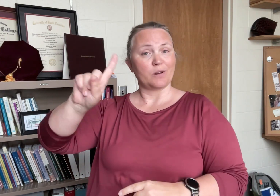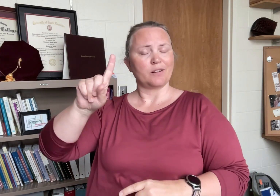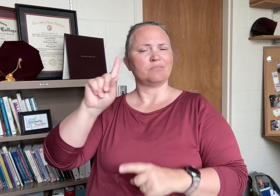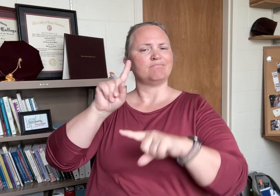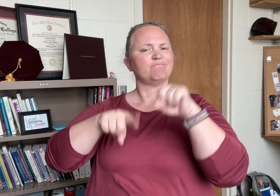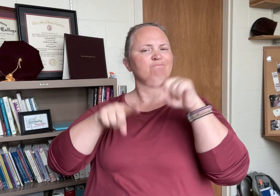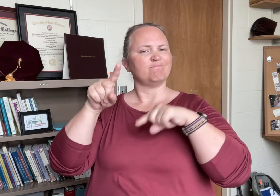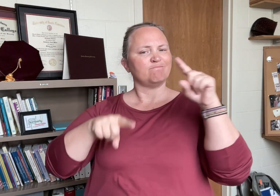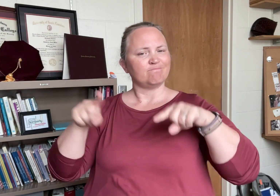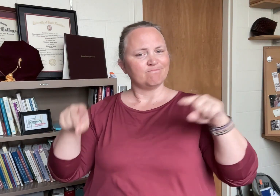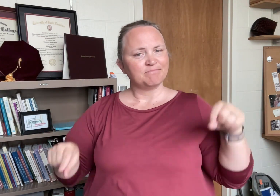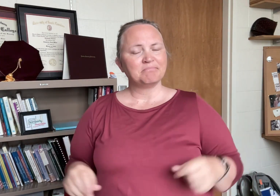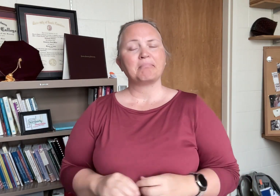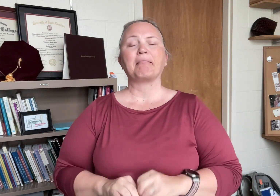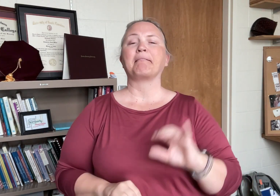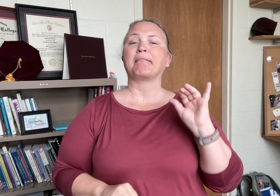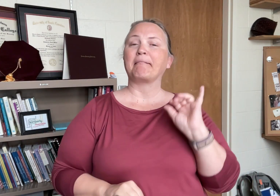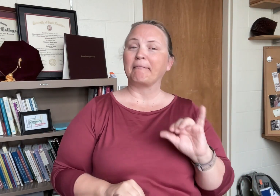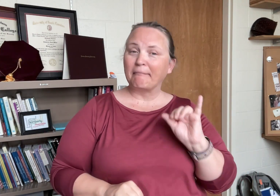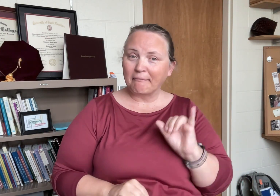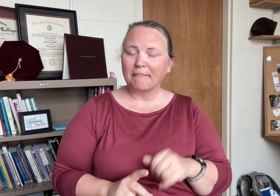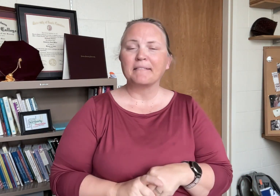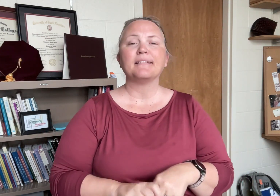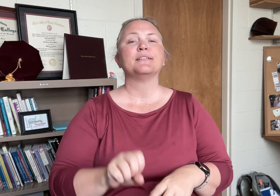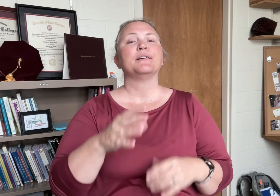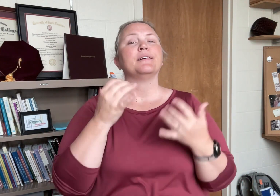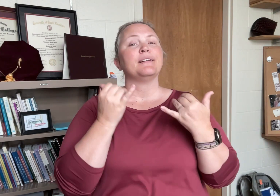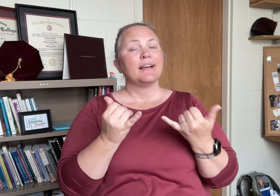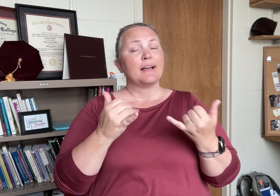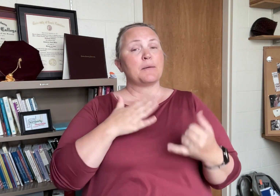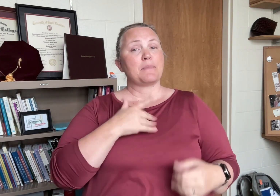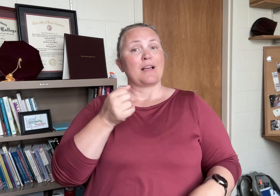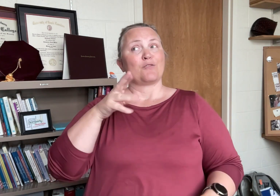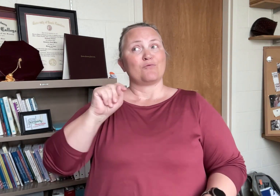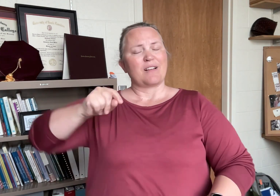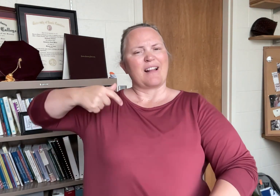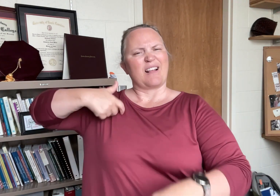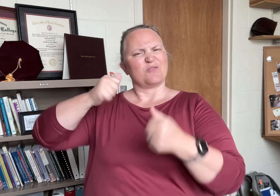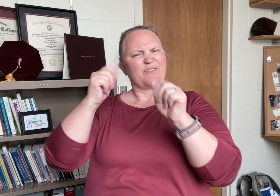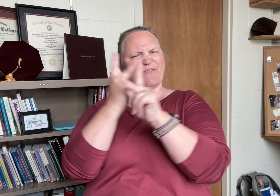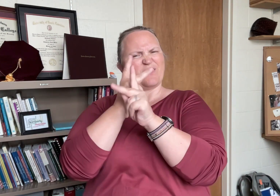So, Uh, so that was interesting for me to learn, um, again, and the grant